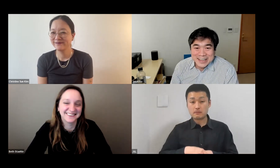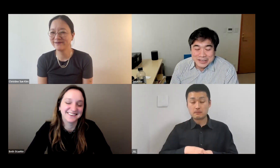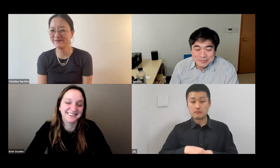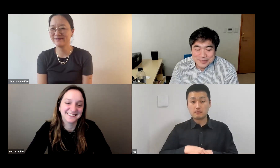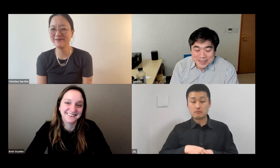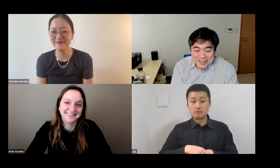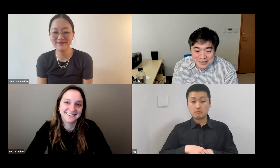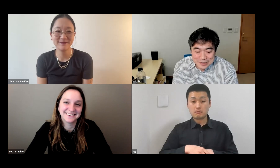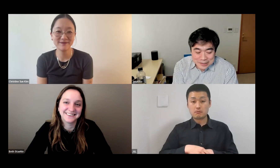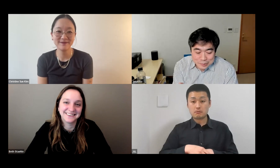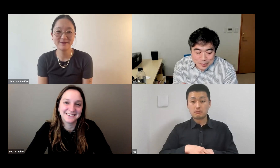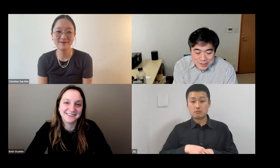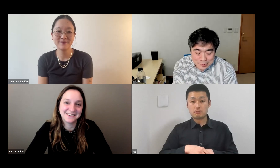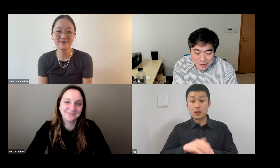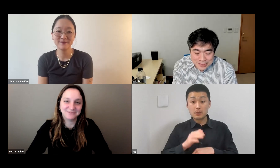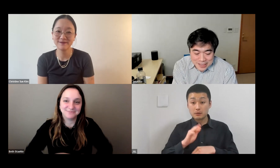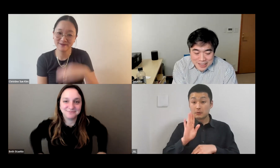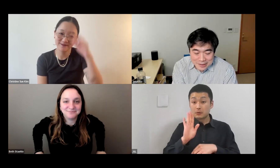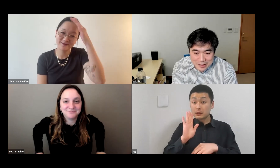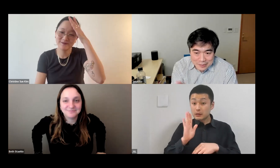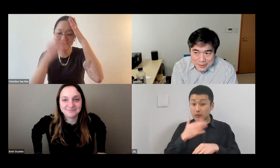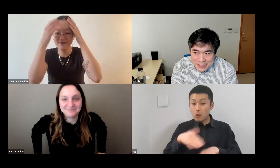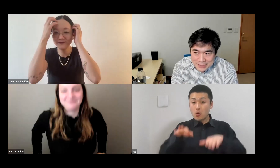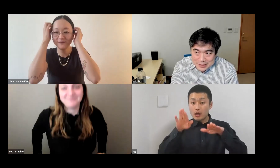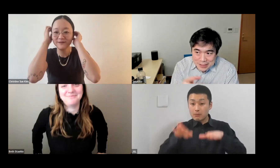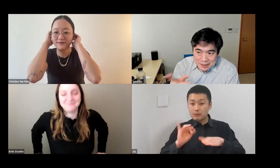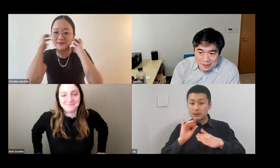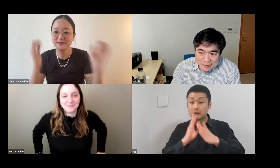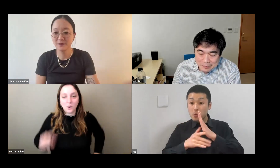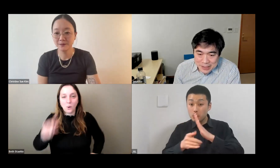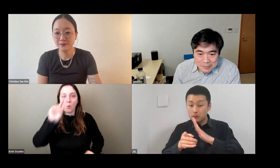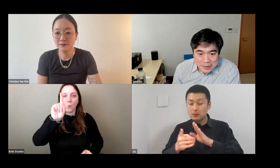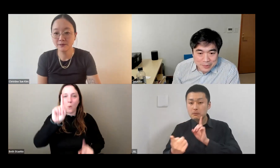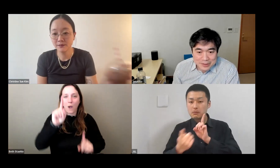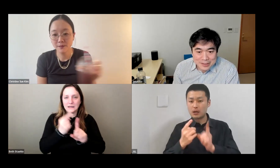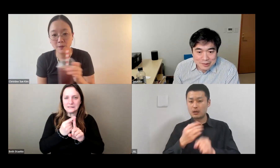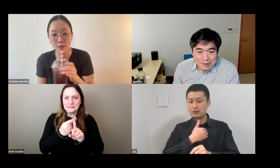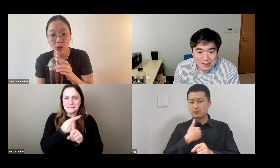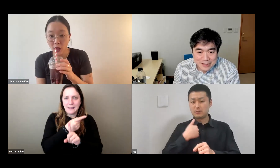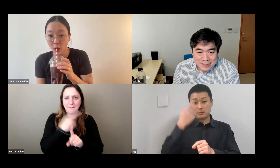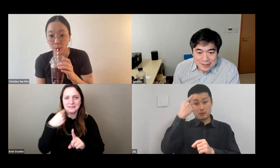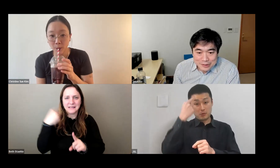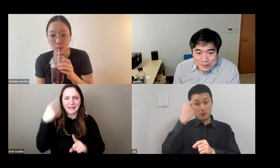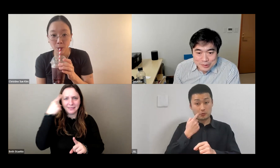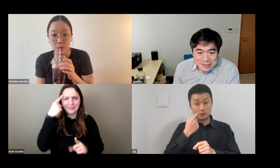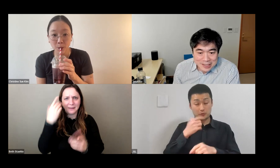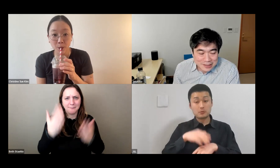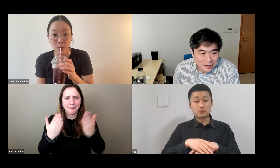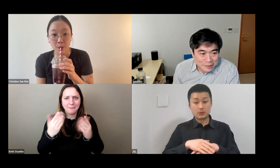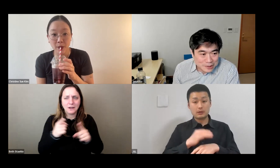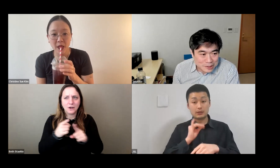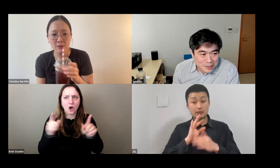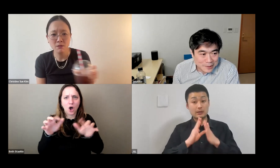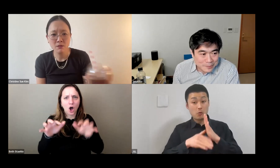Just one small side thing because I think many people here are new to sign language,